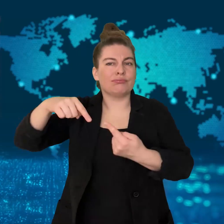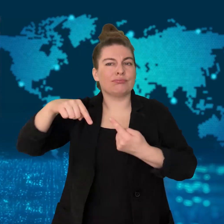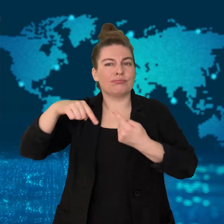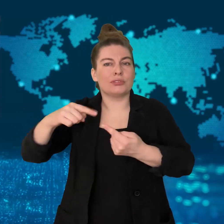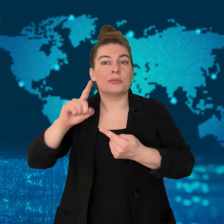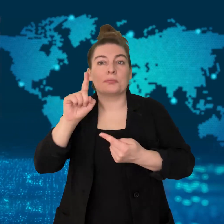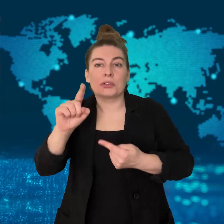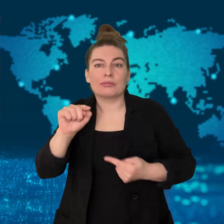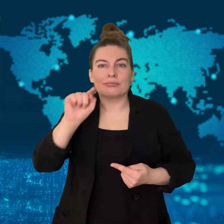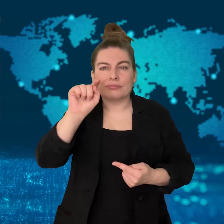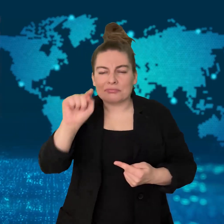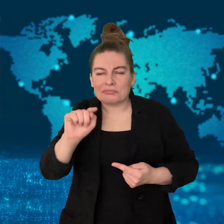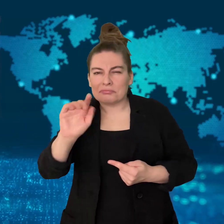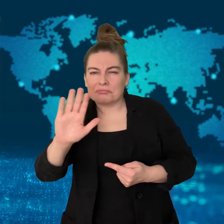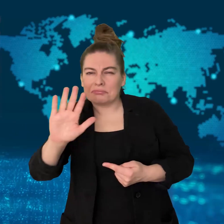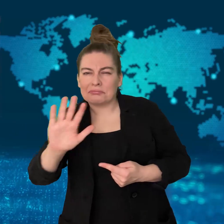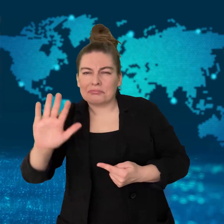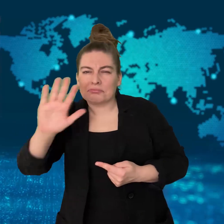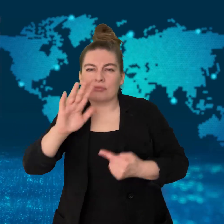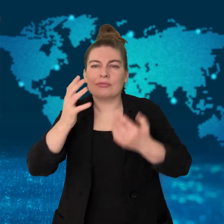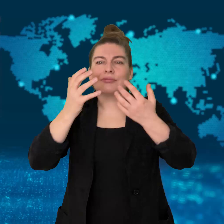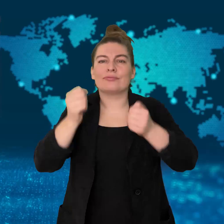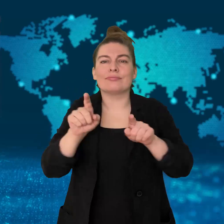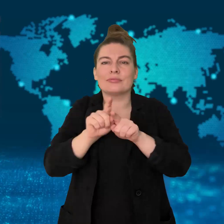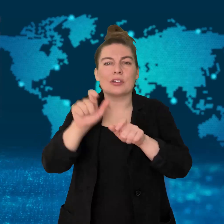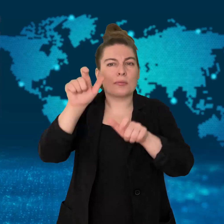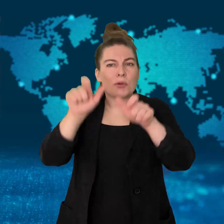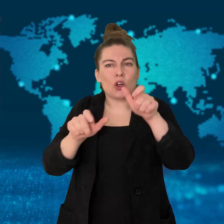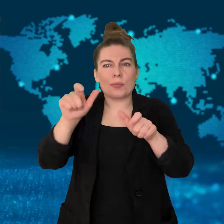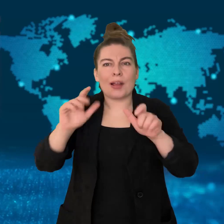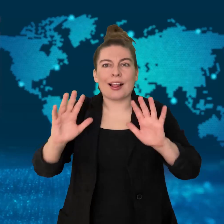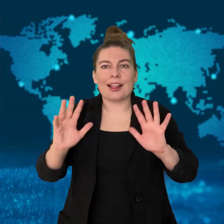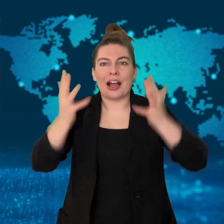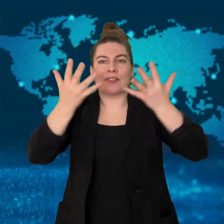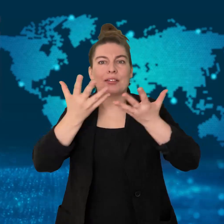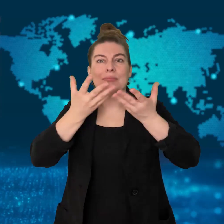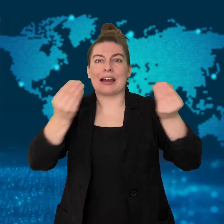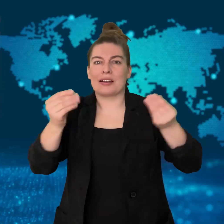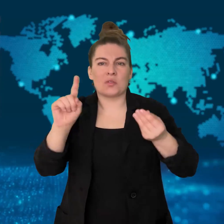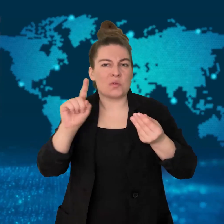Cyclones are common in the north of the country,